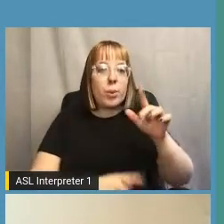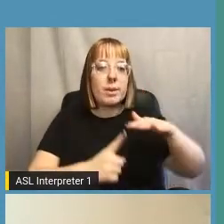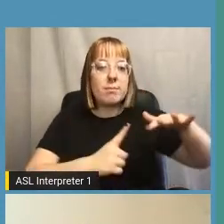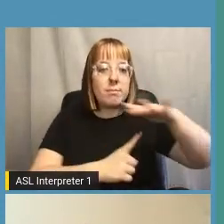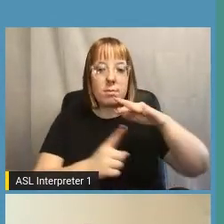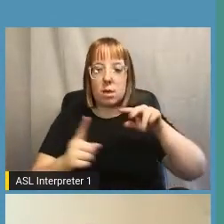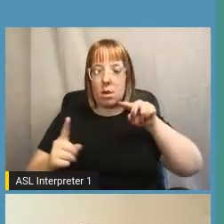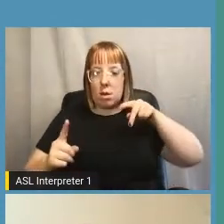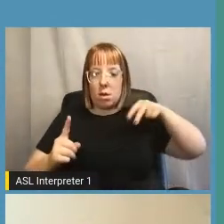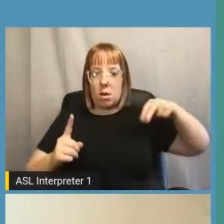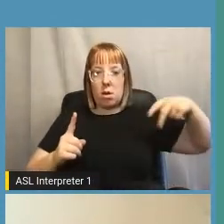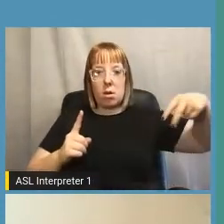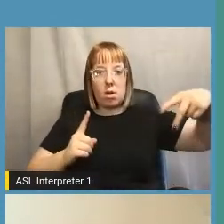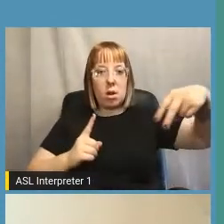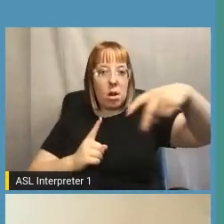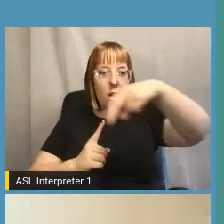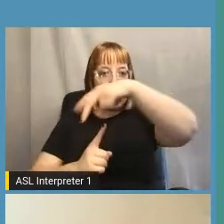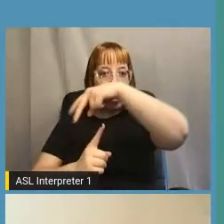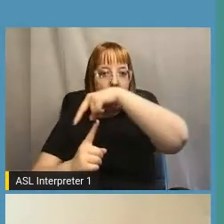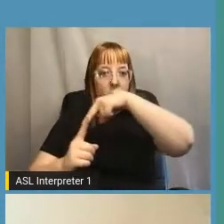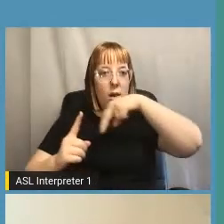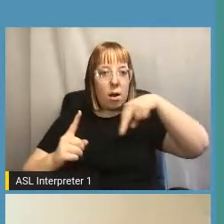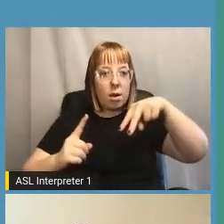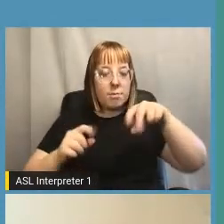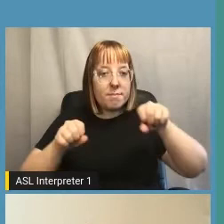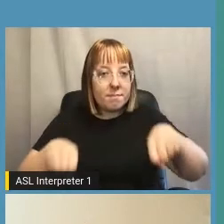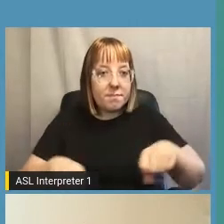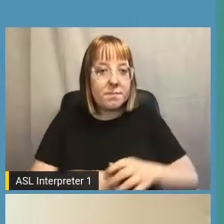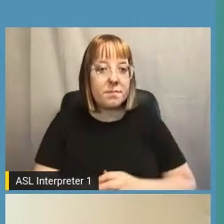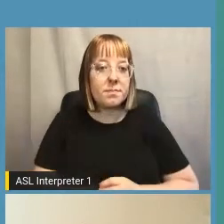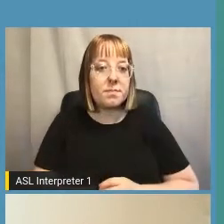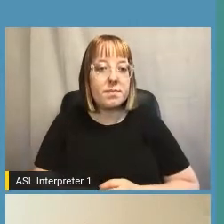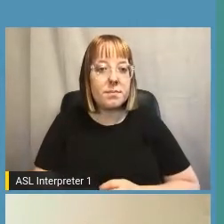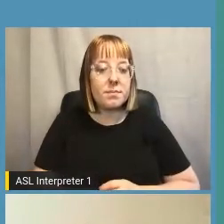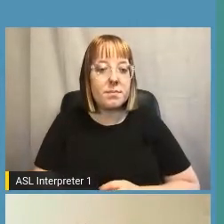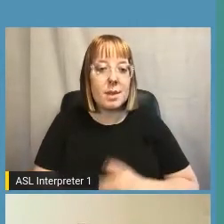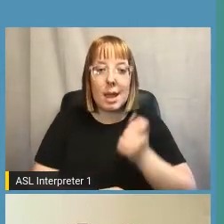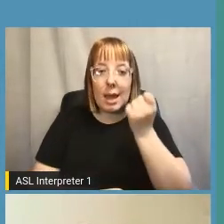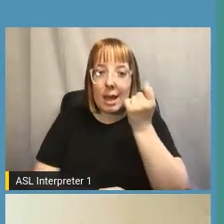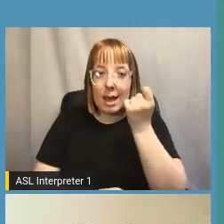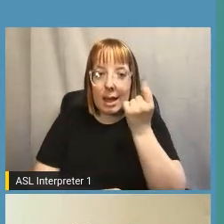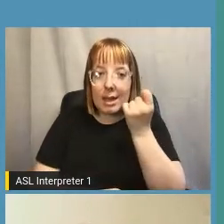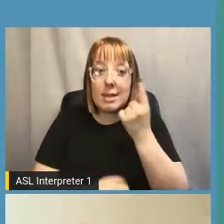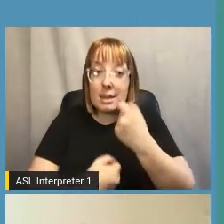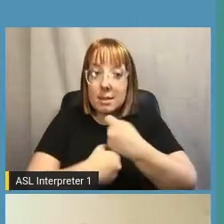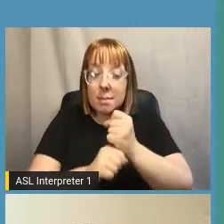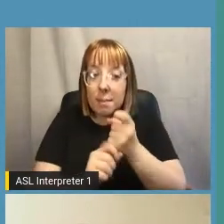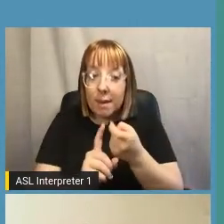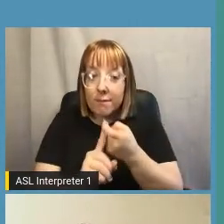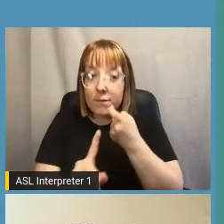or look around the object in the space even though it's comprised of of multiple images